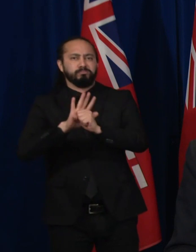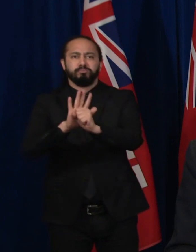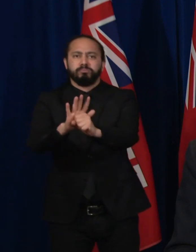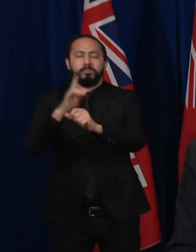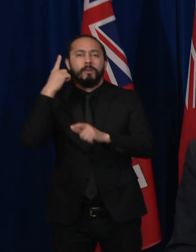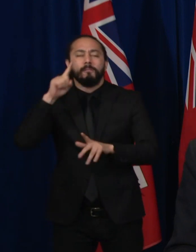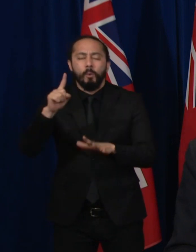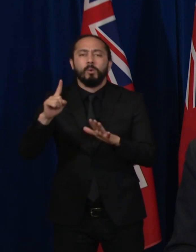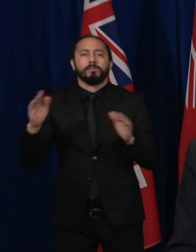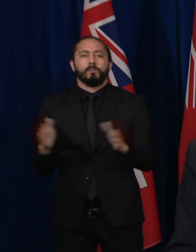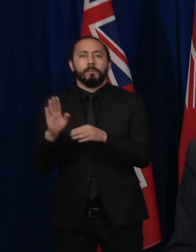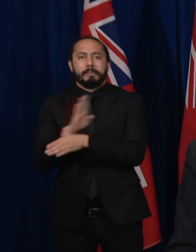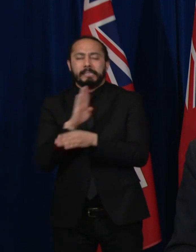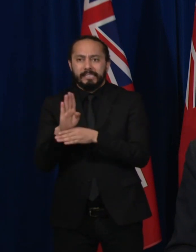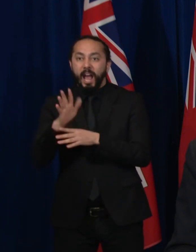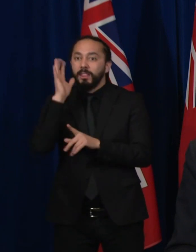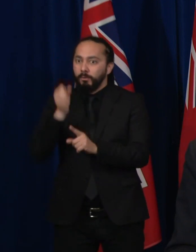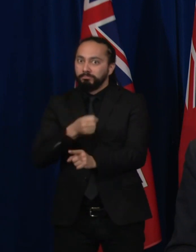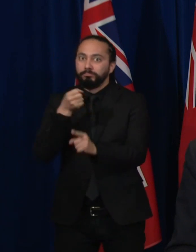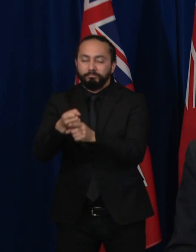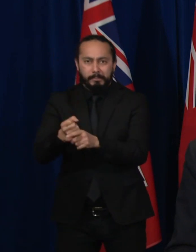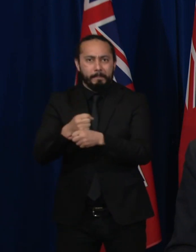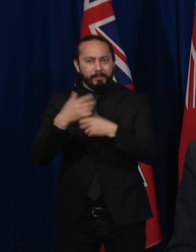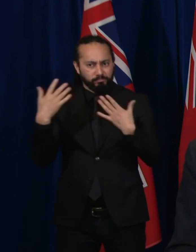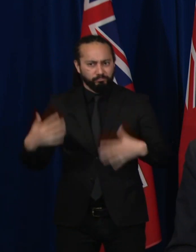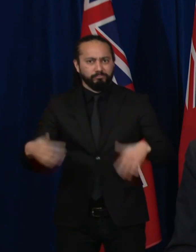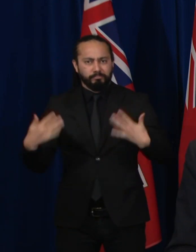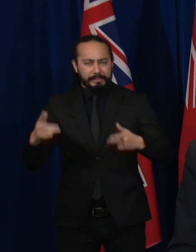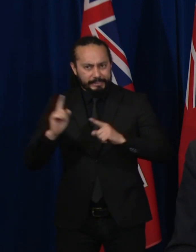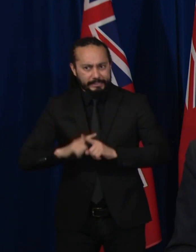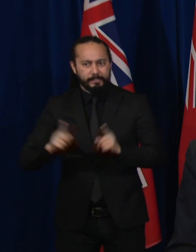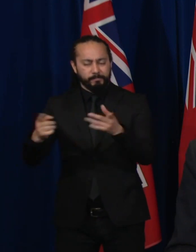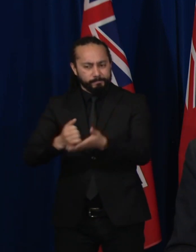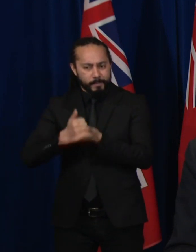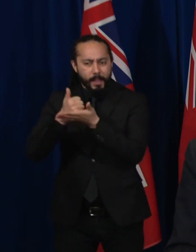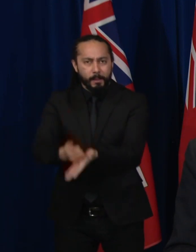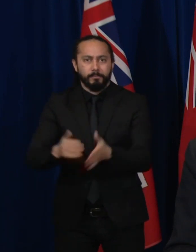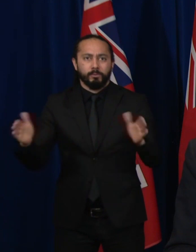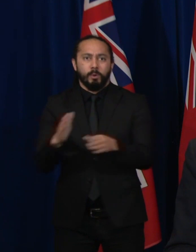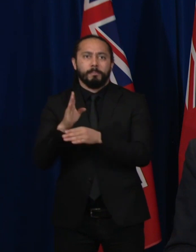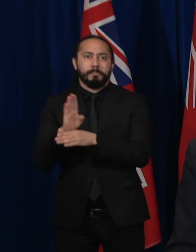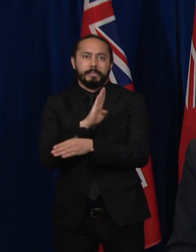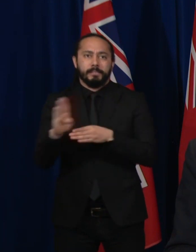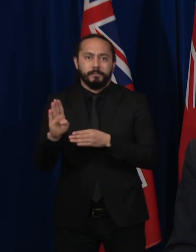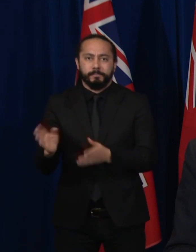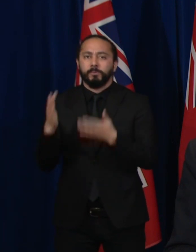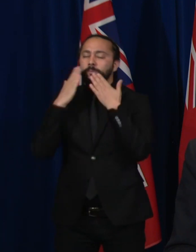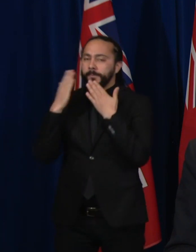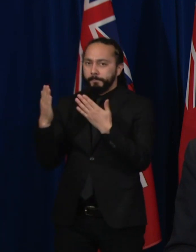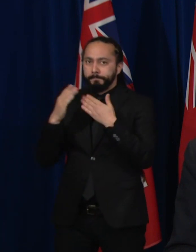difference for our small and medium We are met on a great battle field of that war. size businesses at this critical juncture. Thank you. I'm grateful the federal government We have come to dedicate a portion of it,